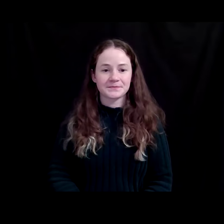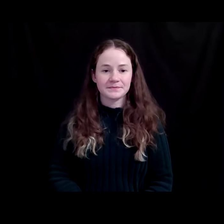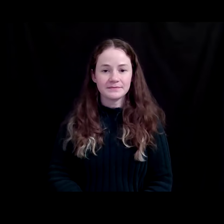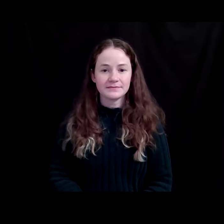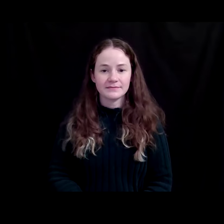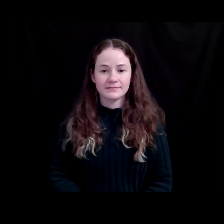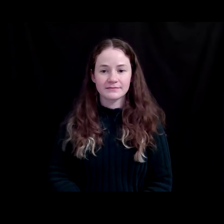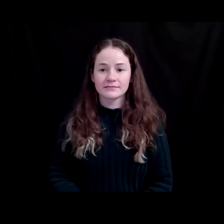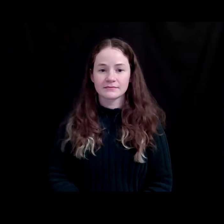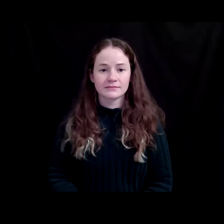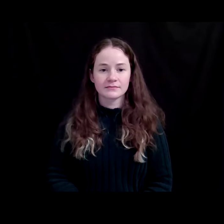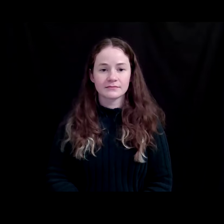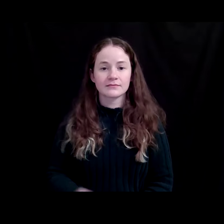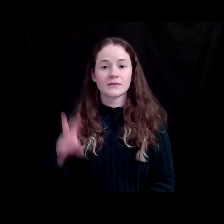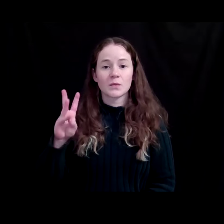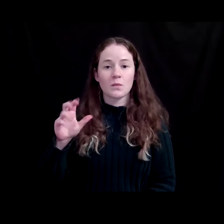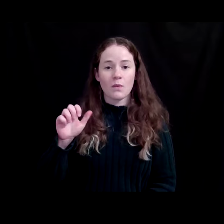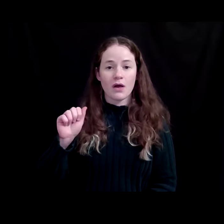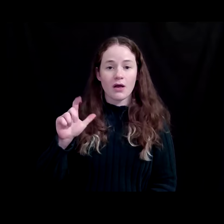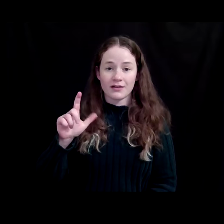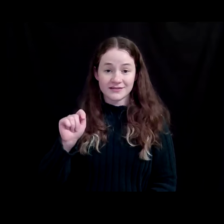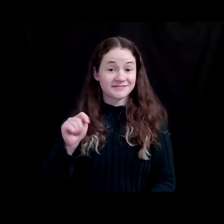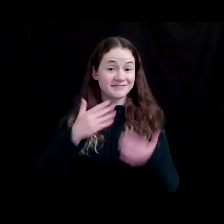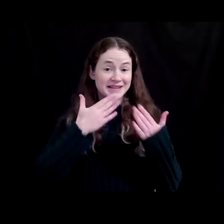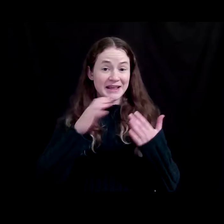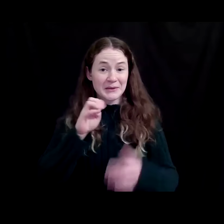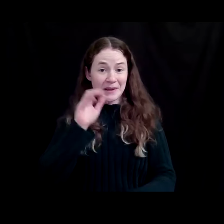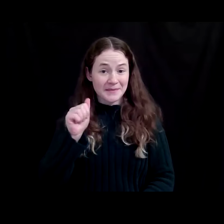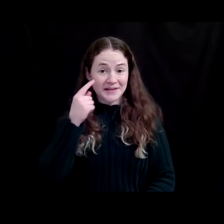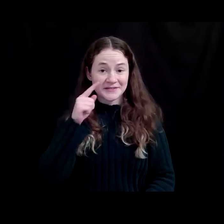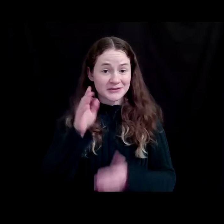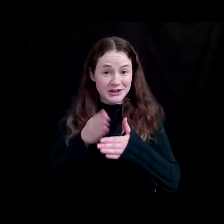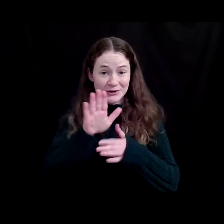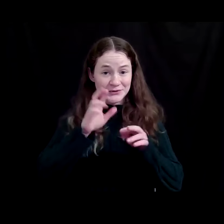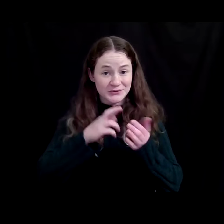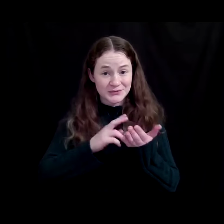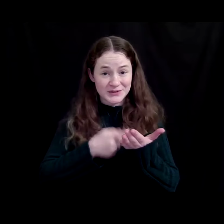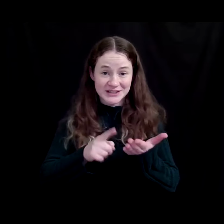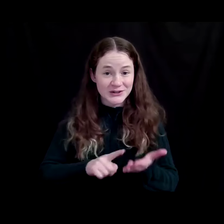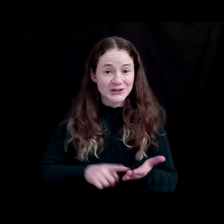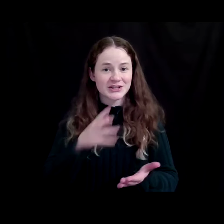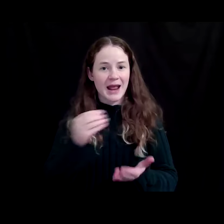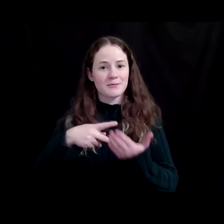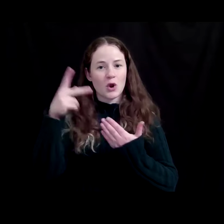Thank you. Thank you, Emma, for sharing your research and program structure ideas. We appreciate it.